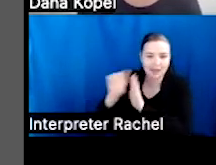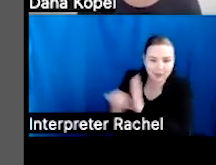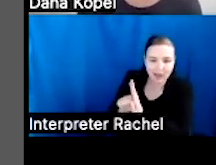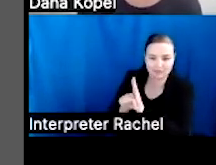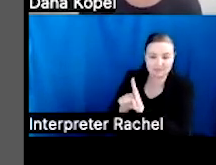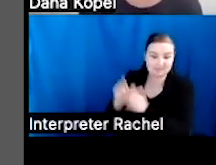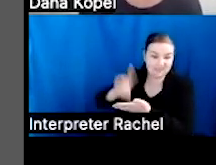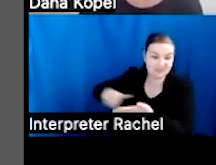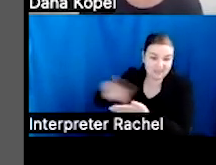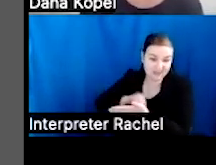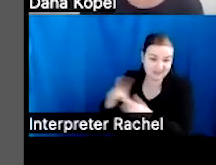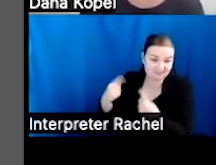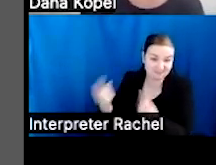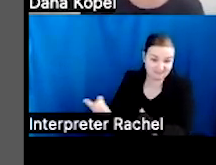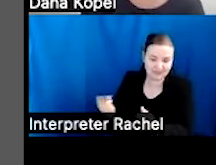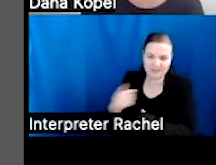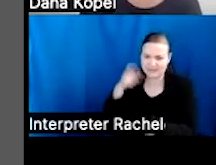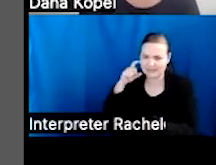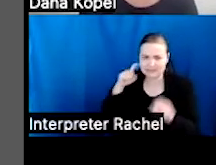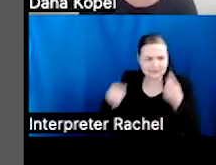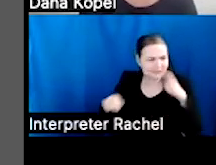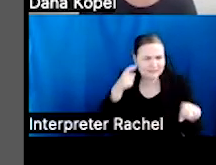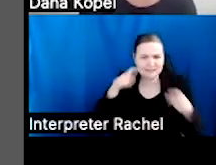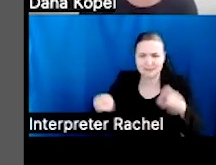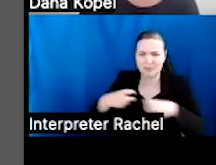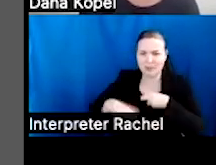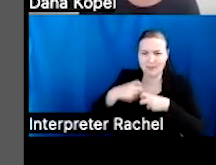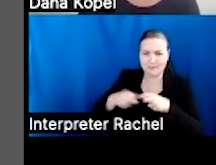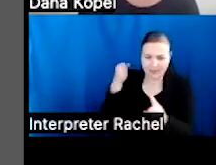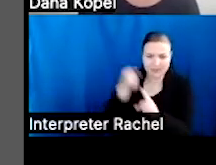how many of these issues impact workers across the art world and beyond it. At the New Museum,